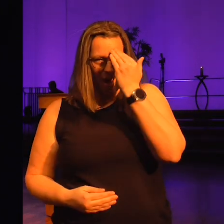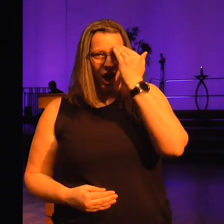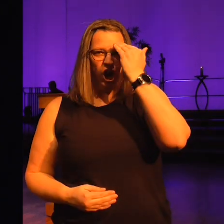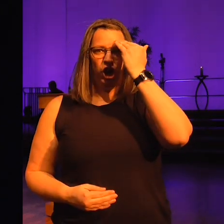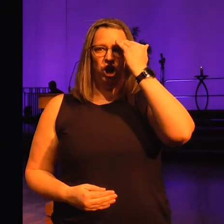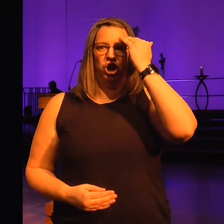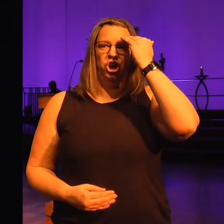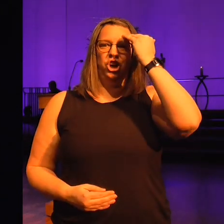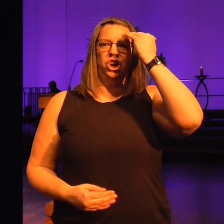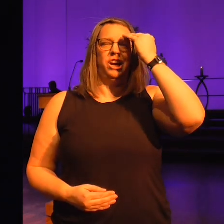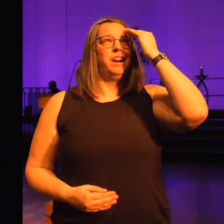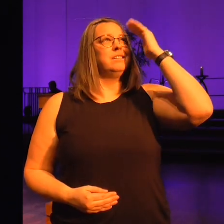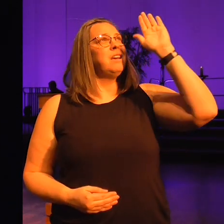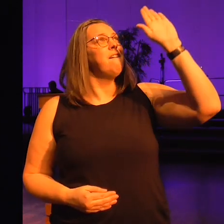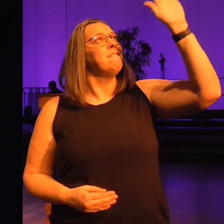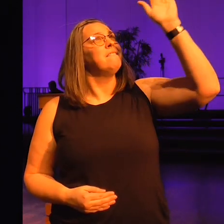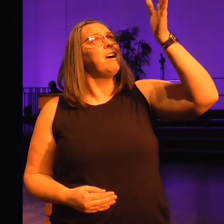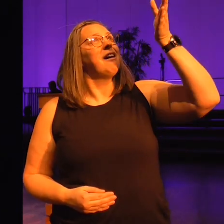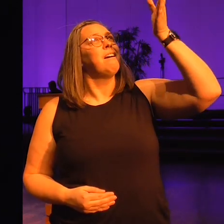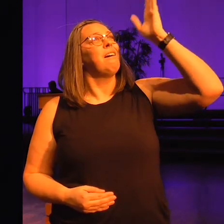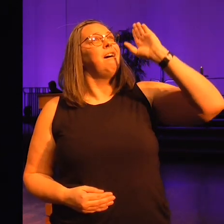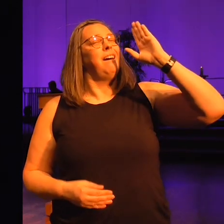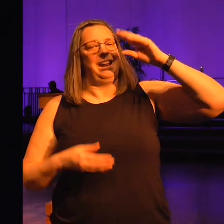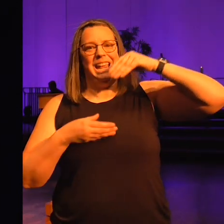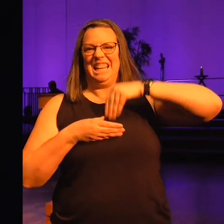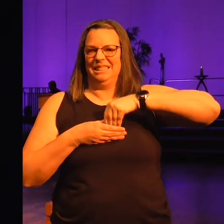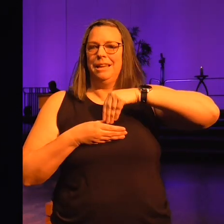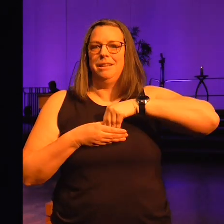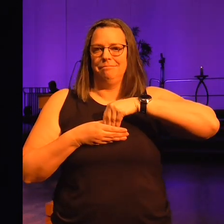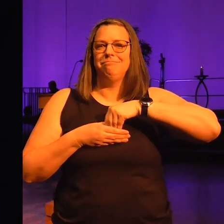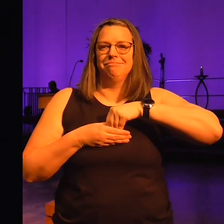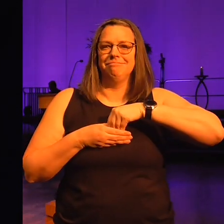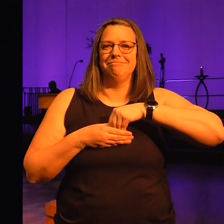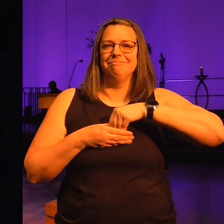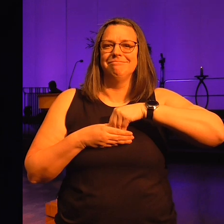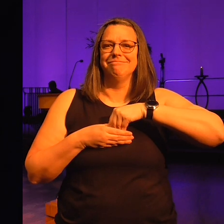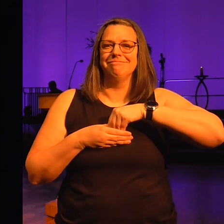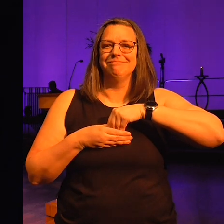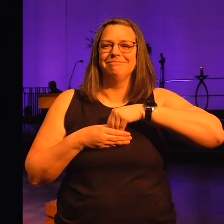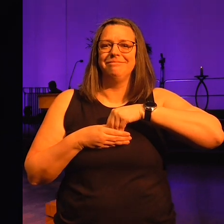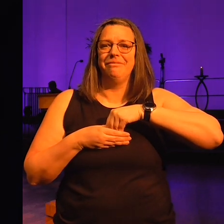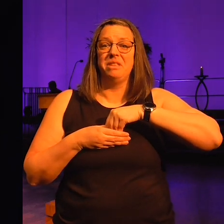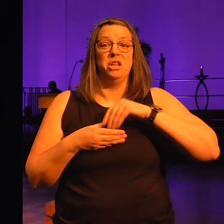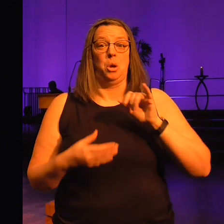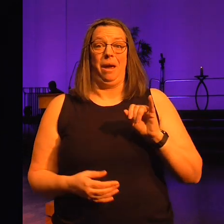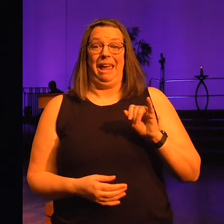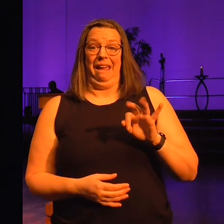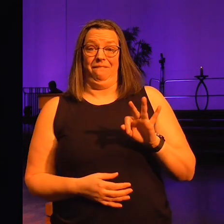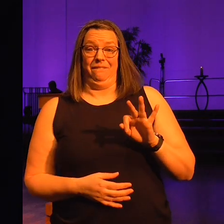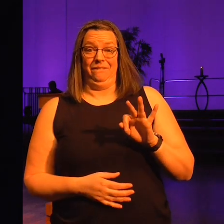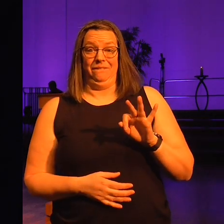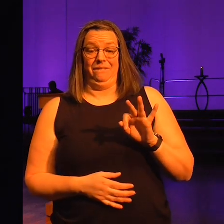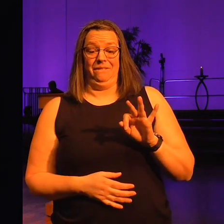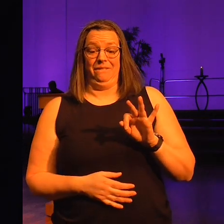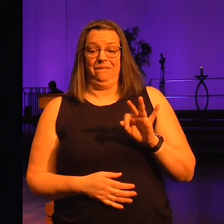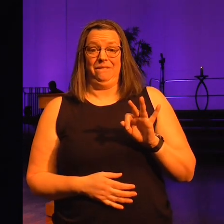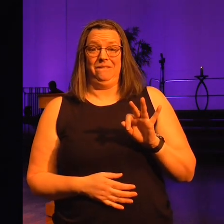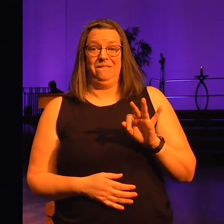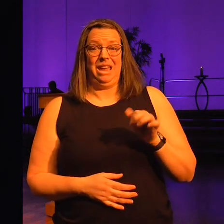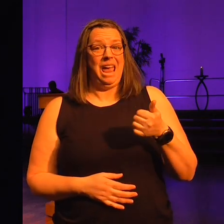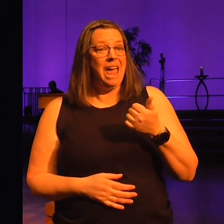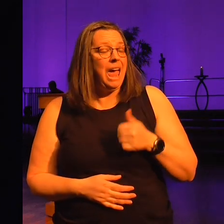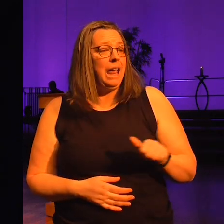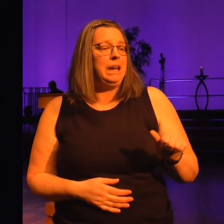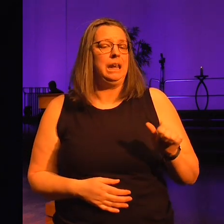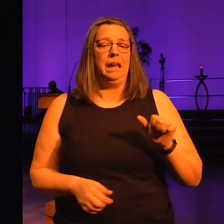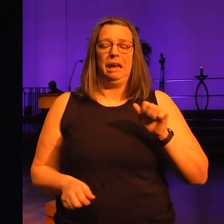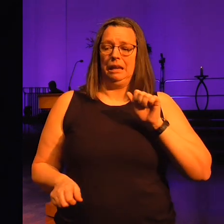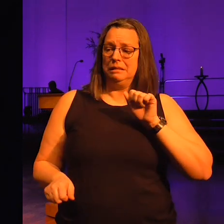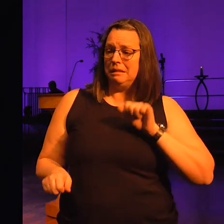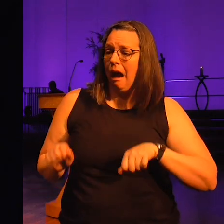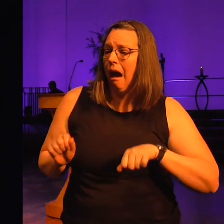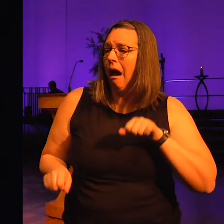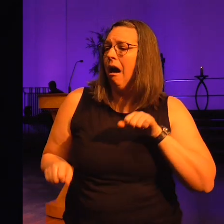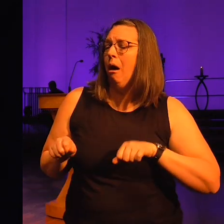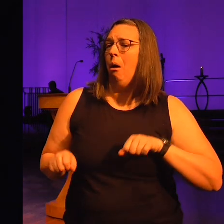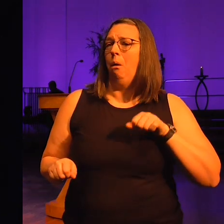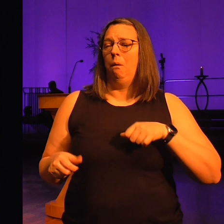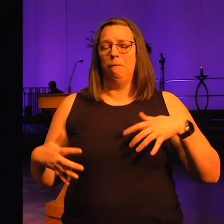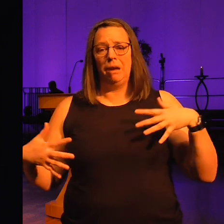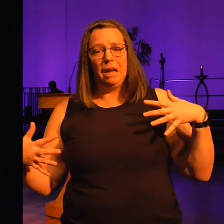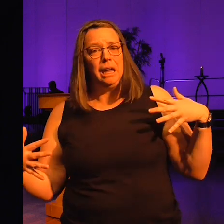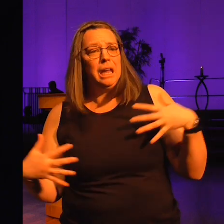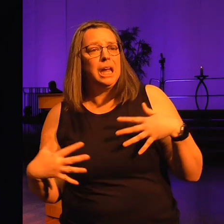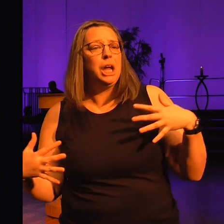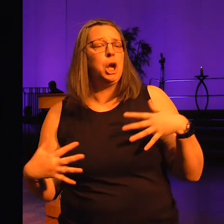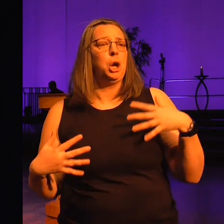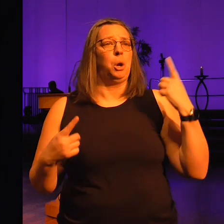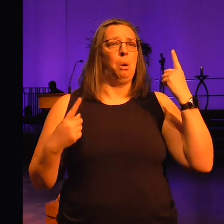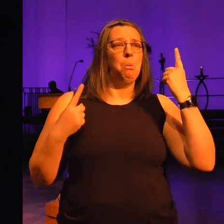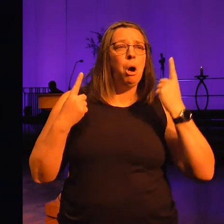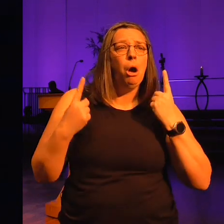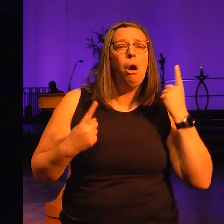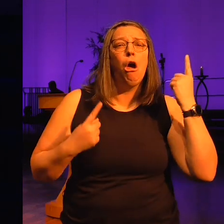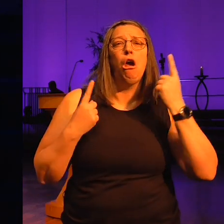divine within us and so if there is anything like doubt or fear or worry perhaps a sense of lack or